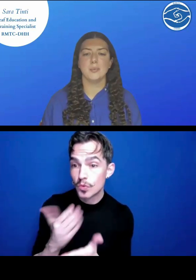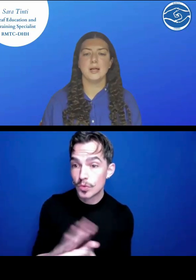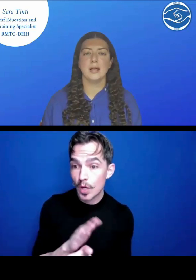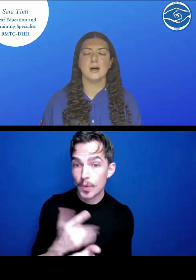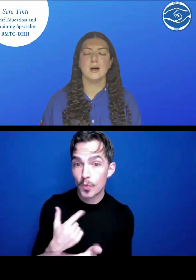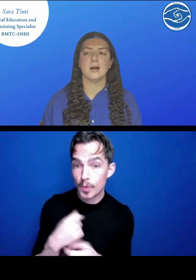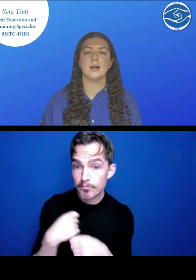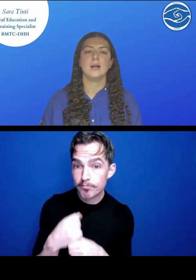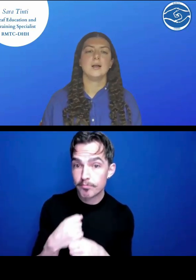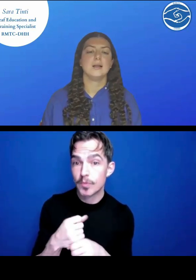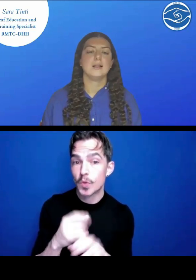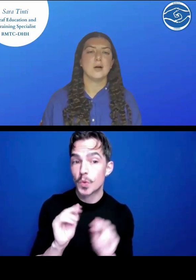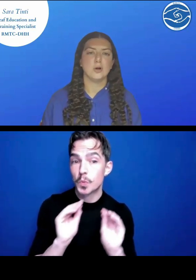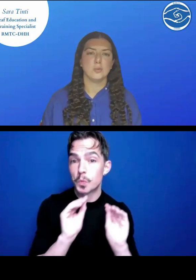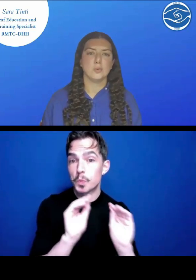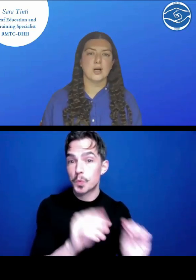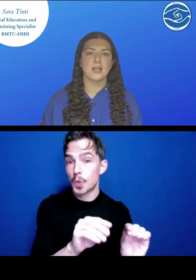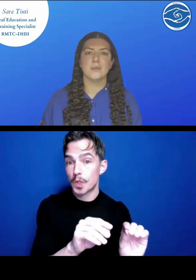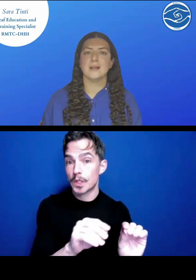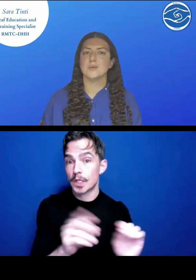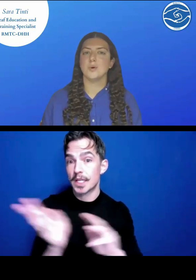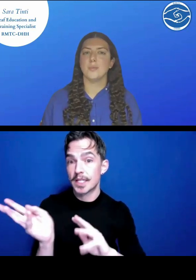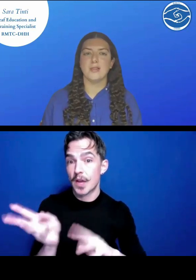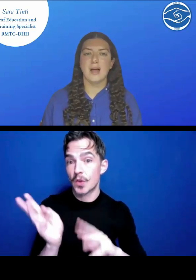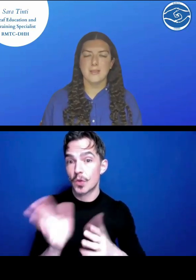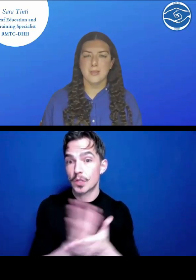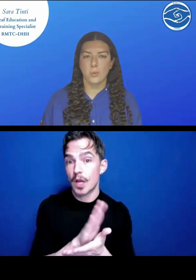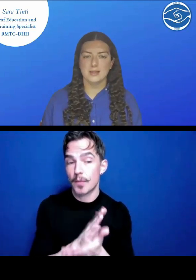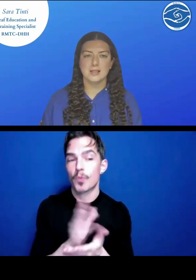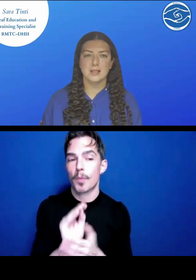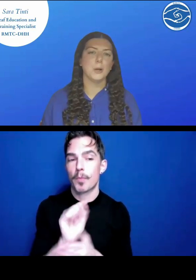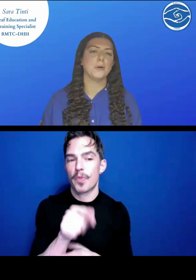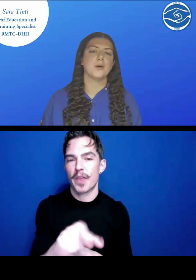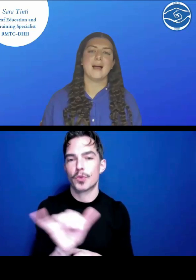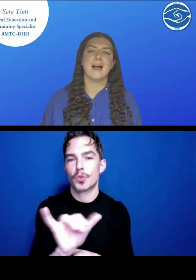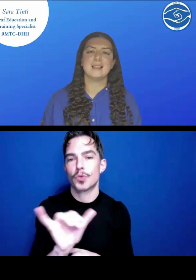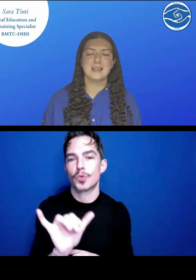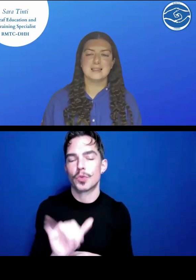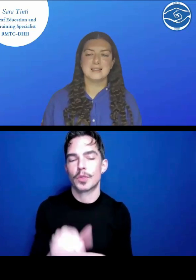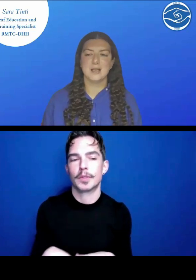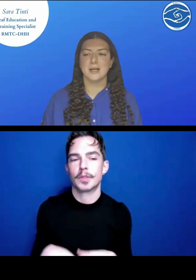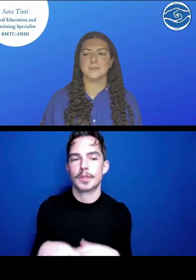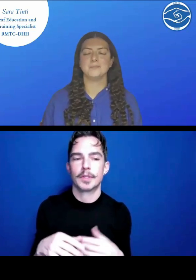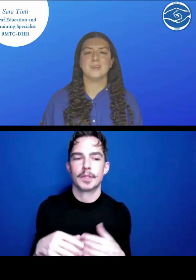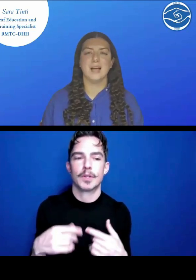and put it in our downloadable documents, we'll put that in the what's new. So, as things come in,